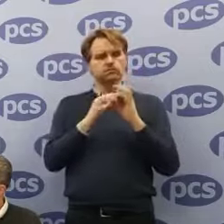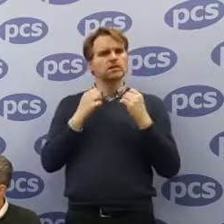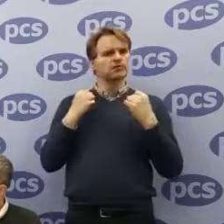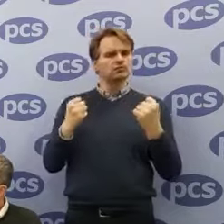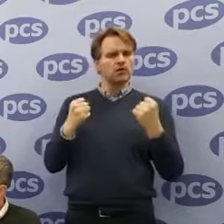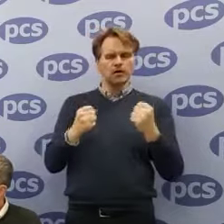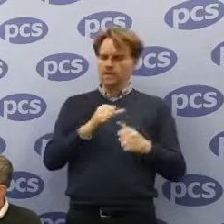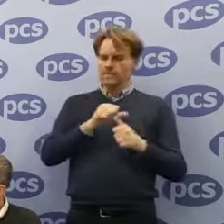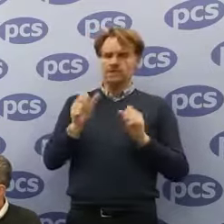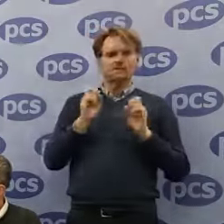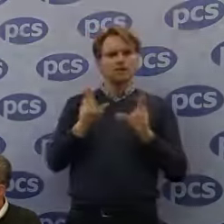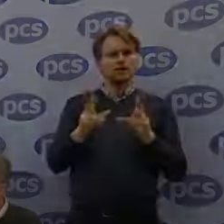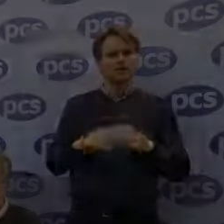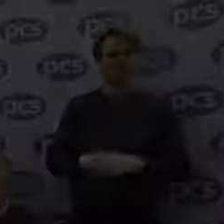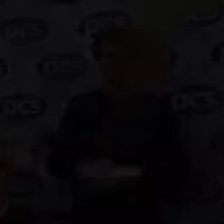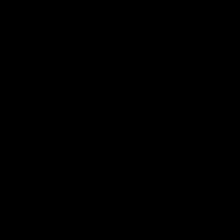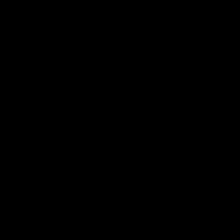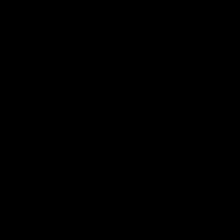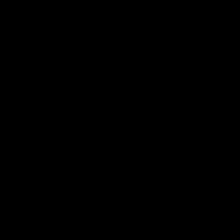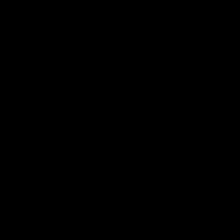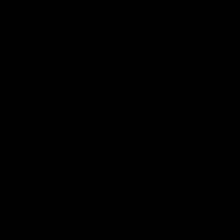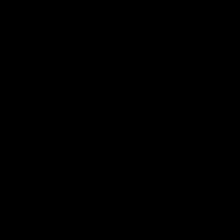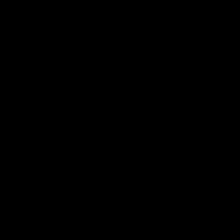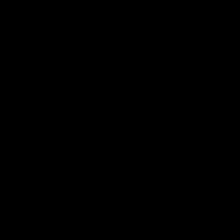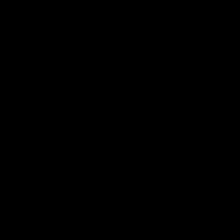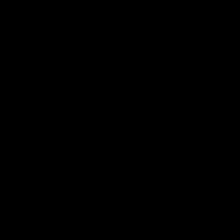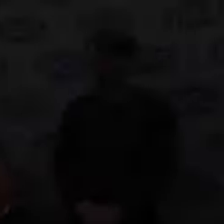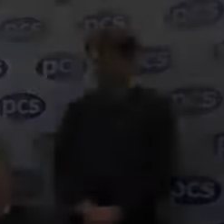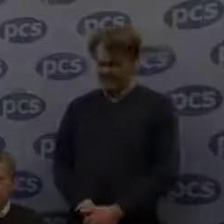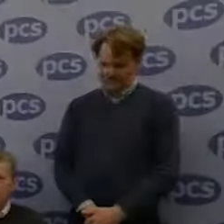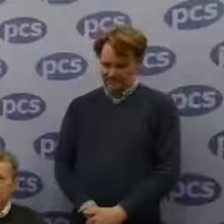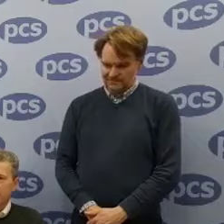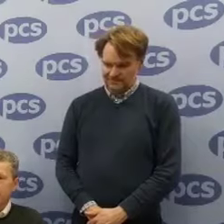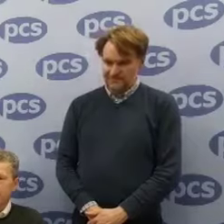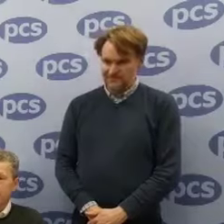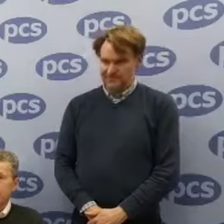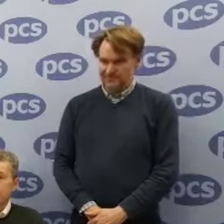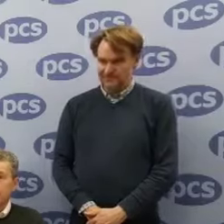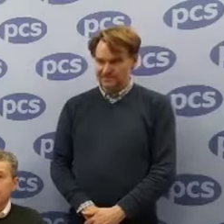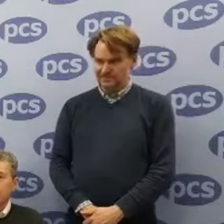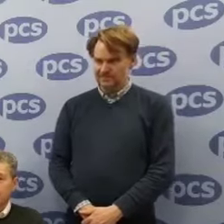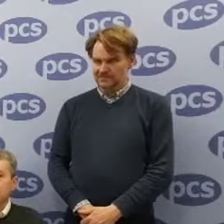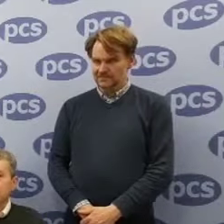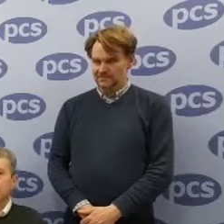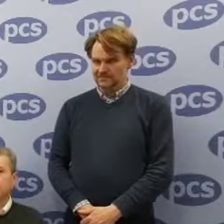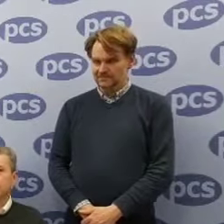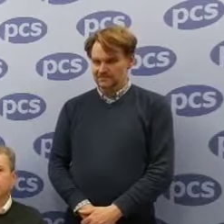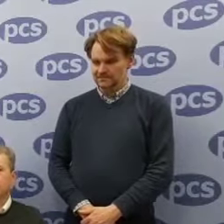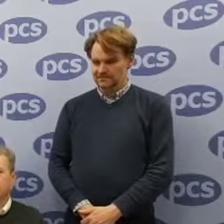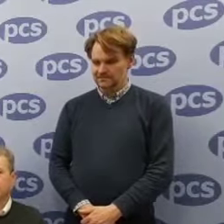hand, okay thanks Mark.